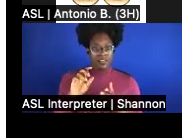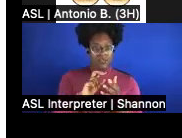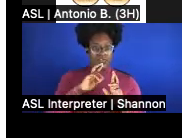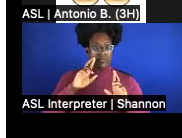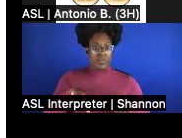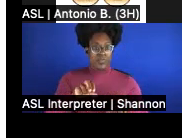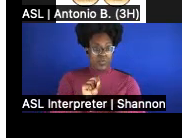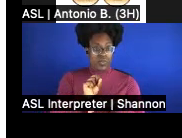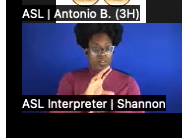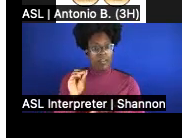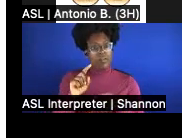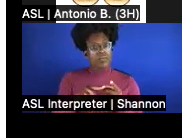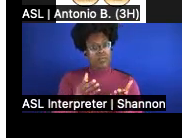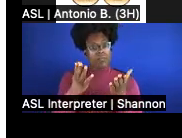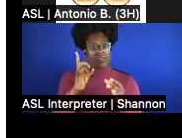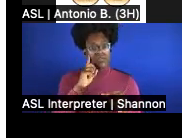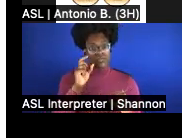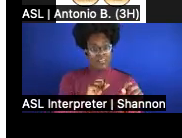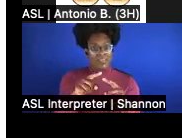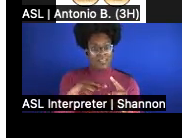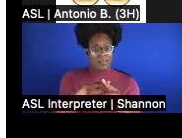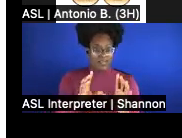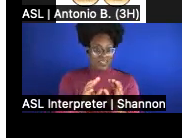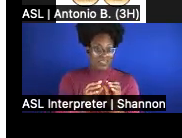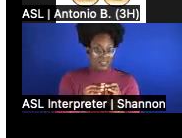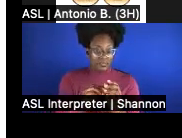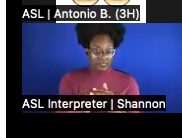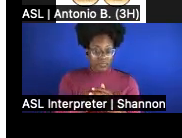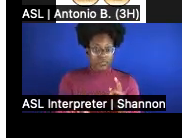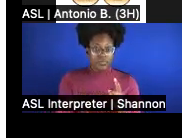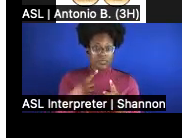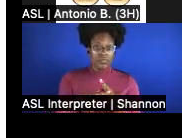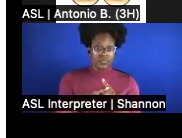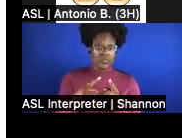And then the writers, the advice they gave, they backed off. They put critical thinking and